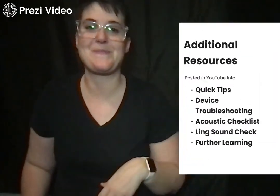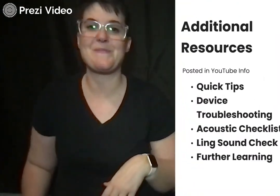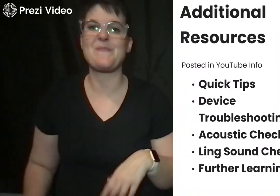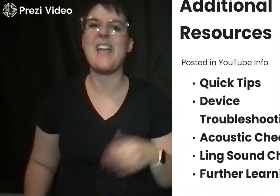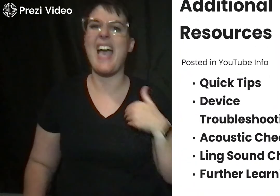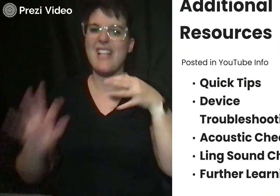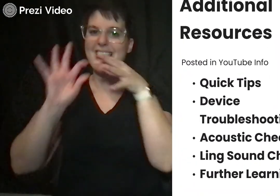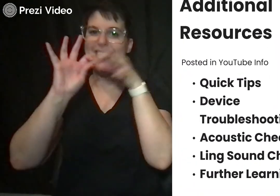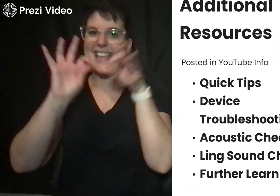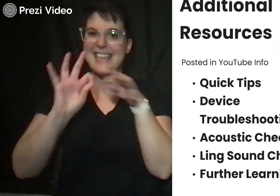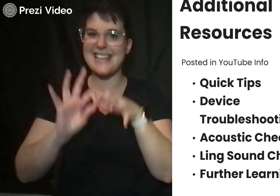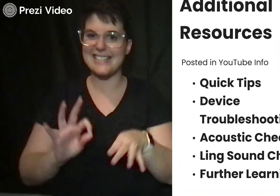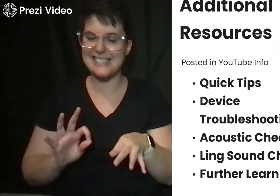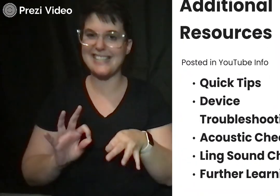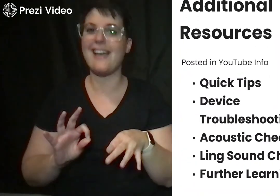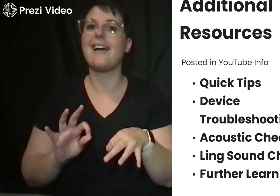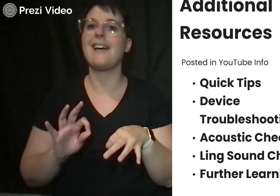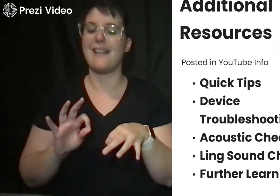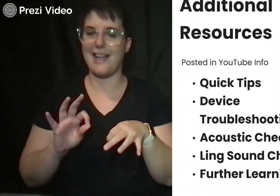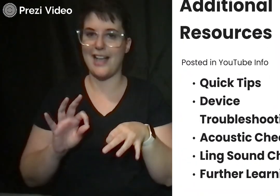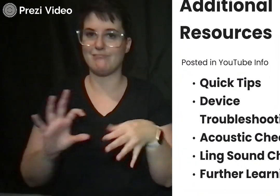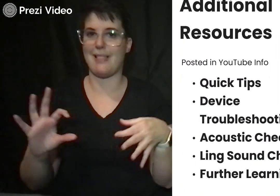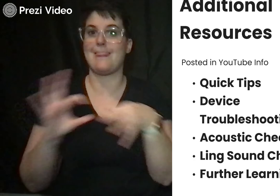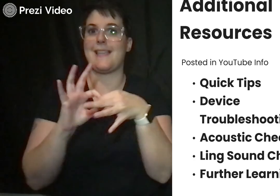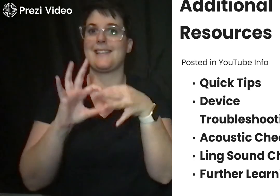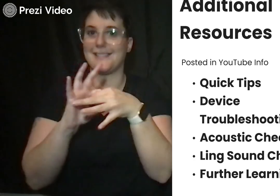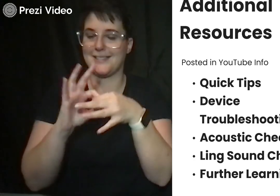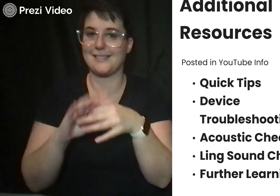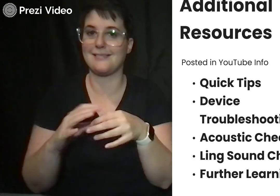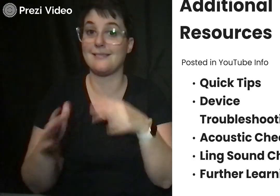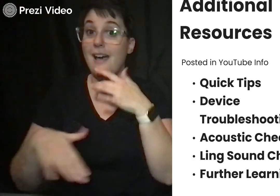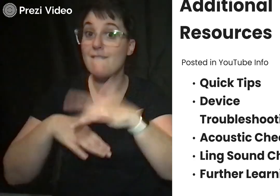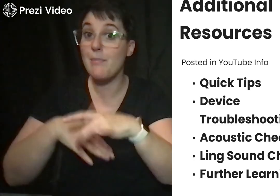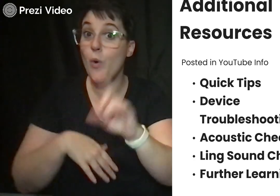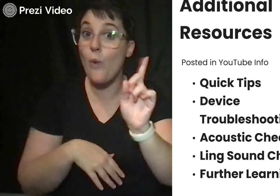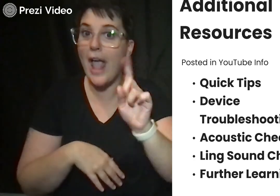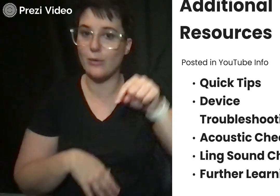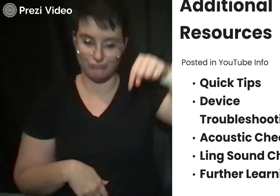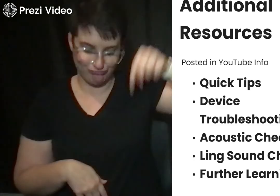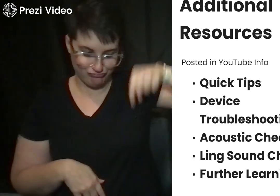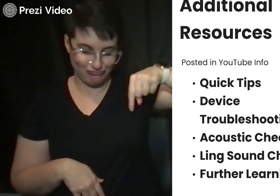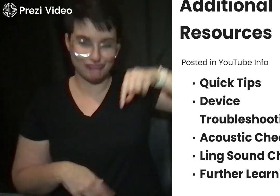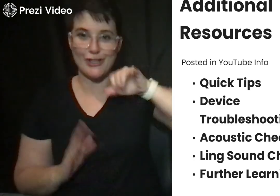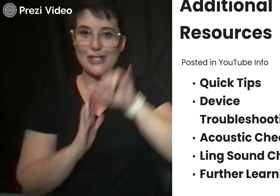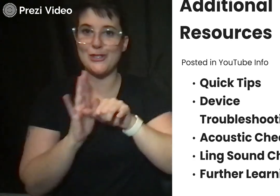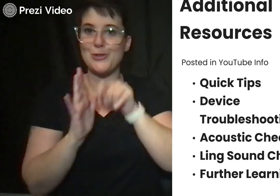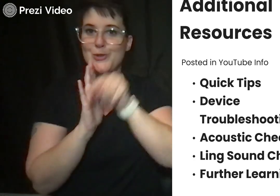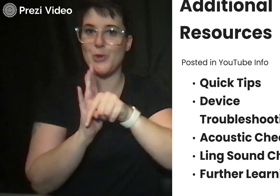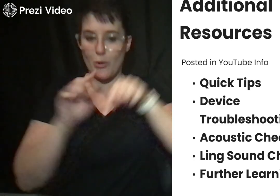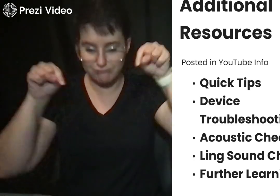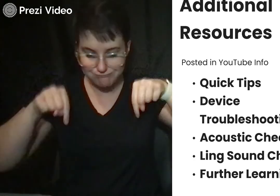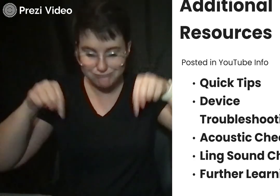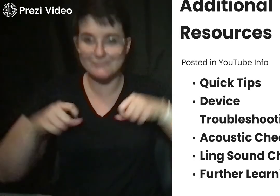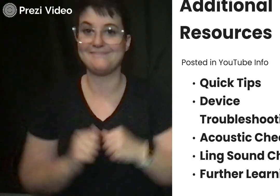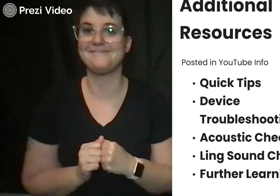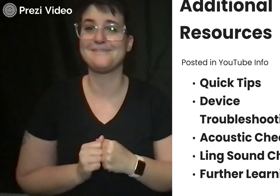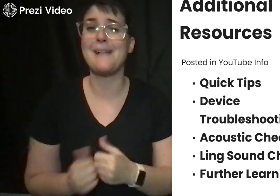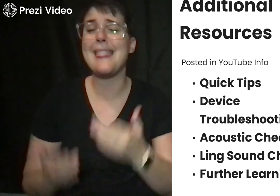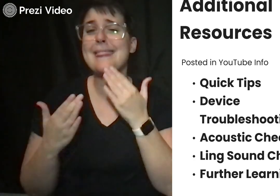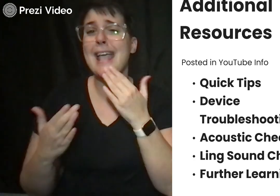These are available as links below this YouTube video.